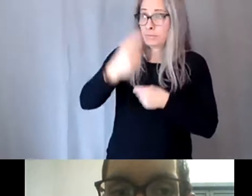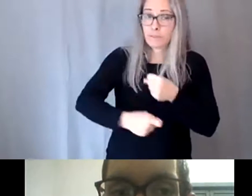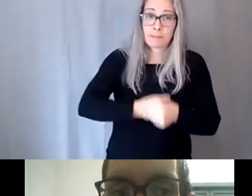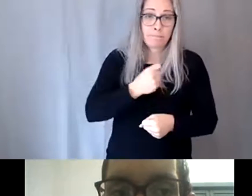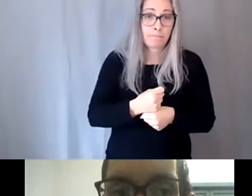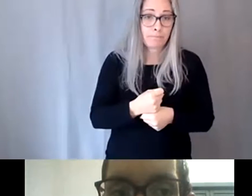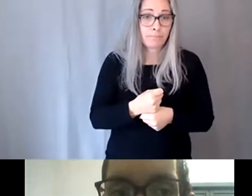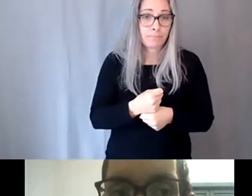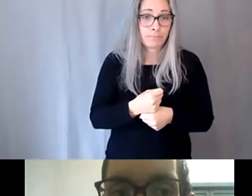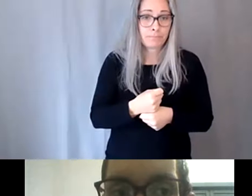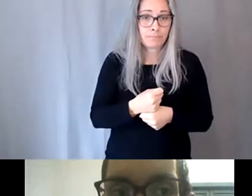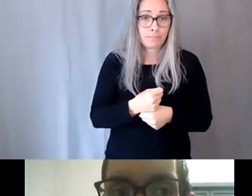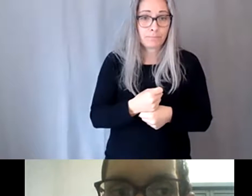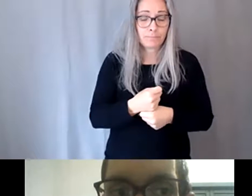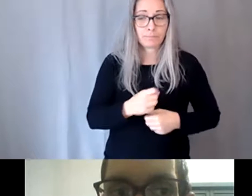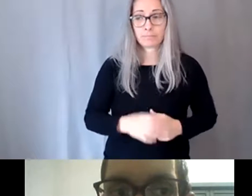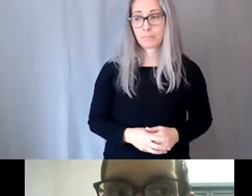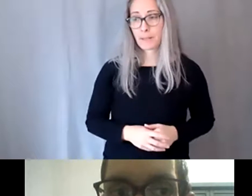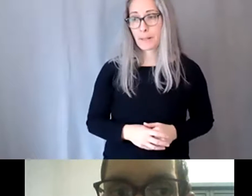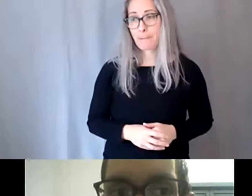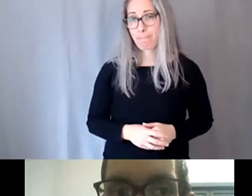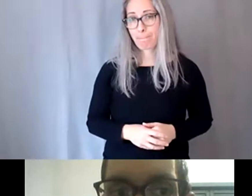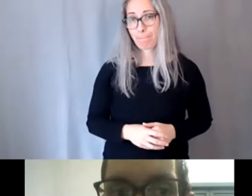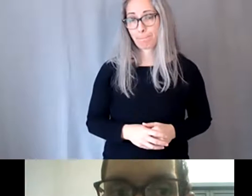and there have been some really interesting politics surrounding